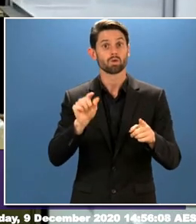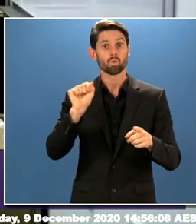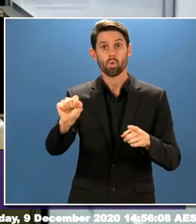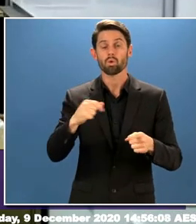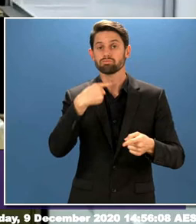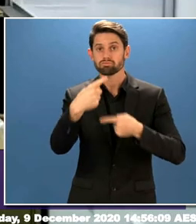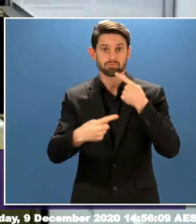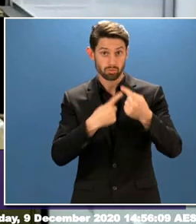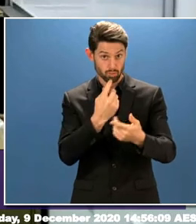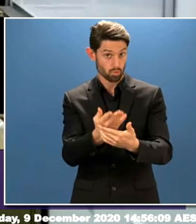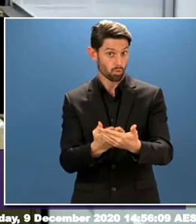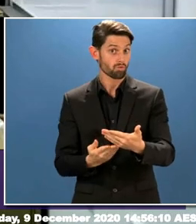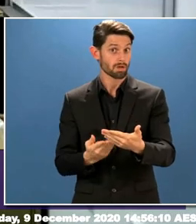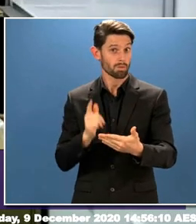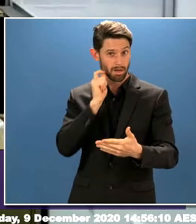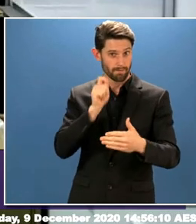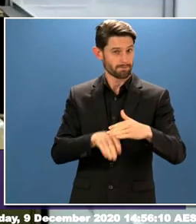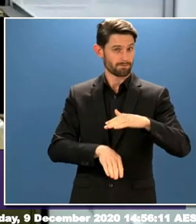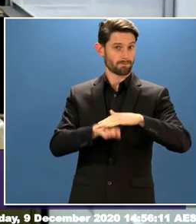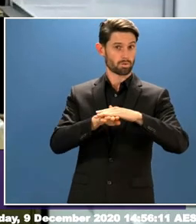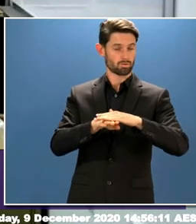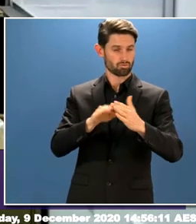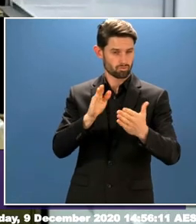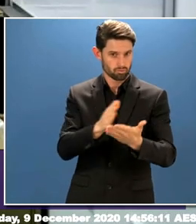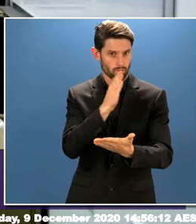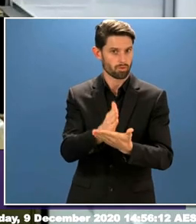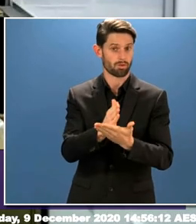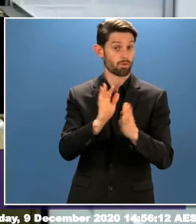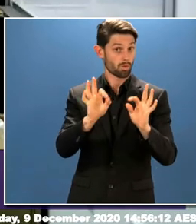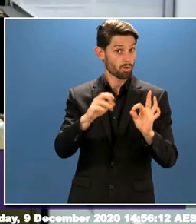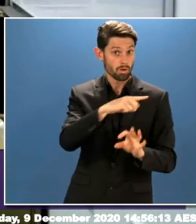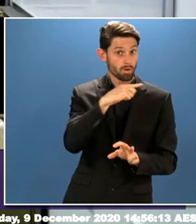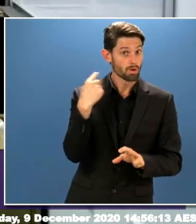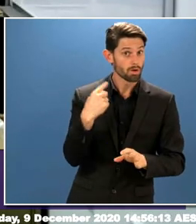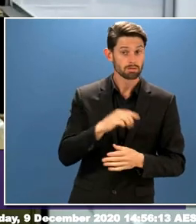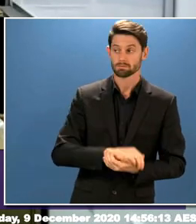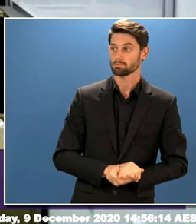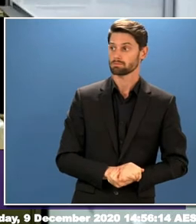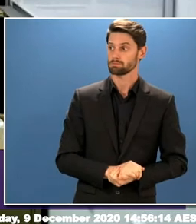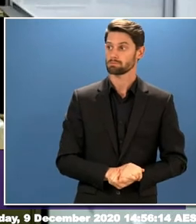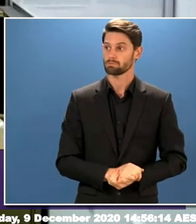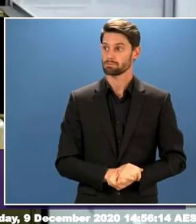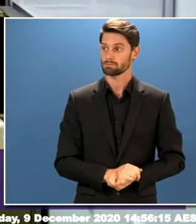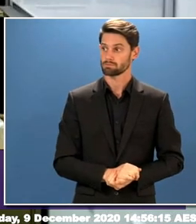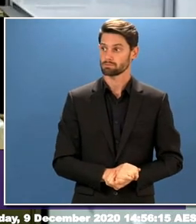which you shall give will be the truth, the whole truth and nothing but the truth. Yes.